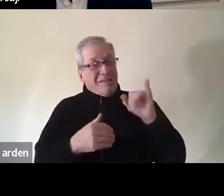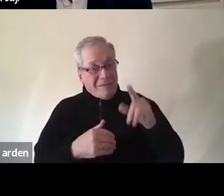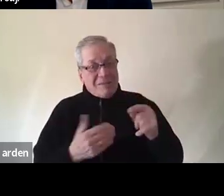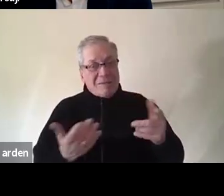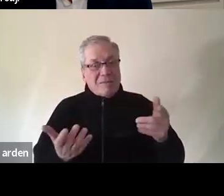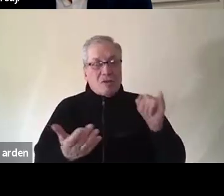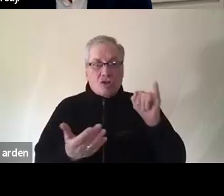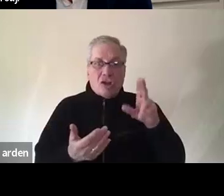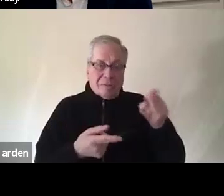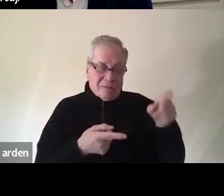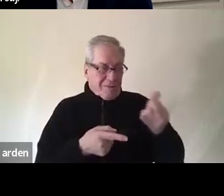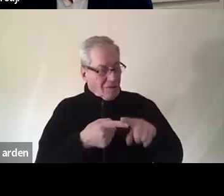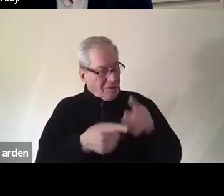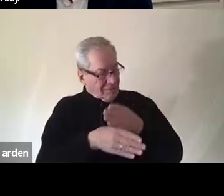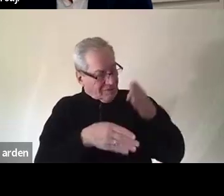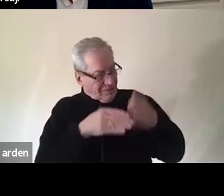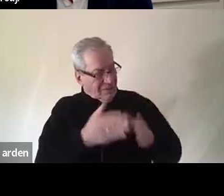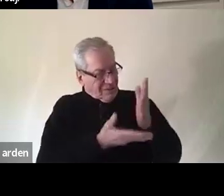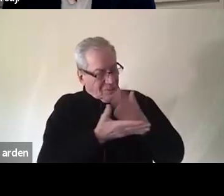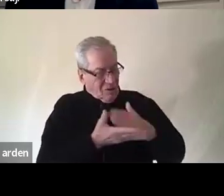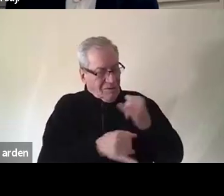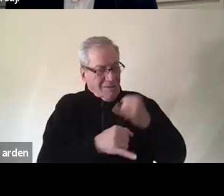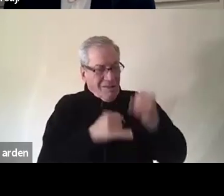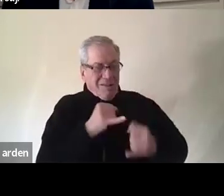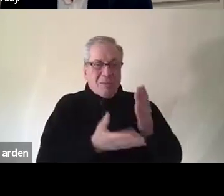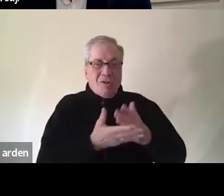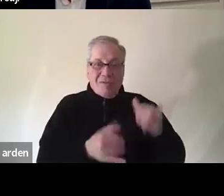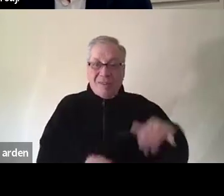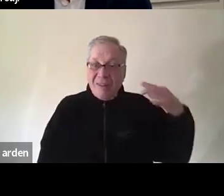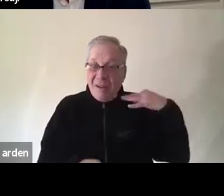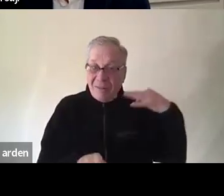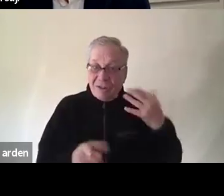Now we just need to finalize the last step which is just doing the application,